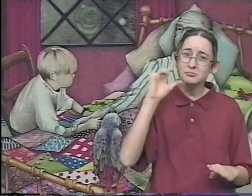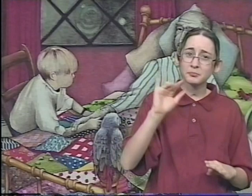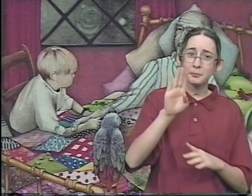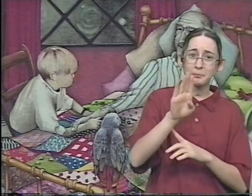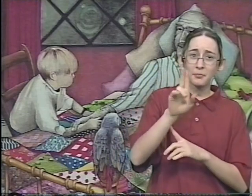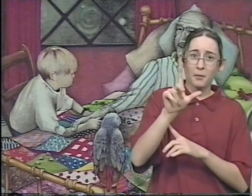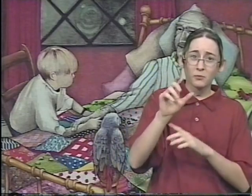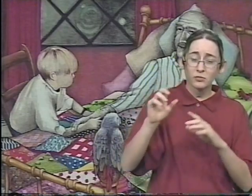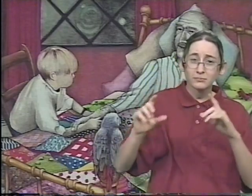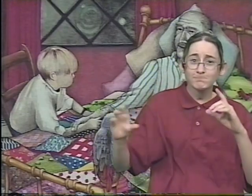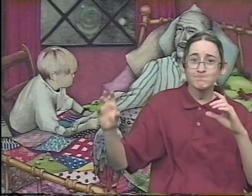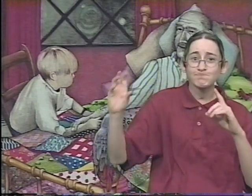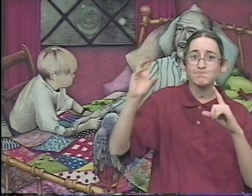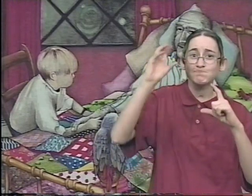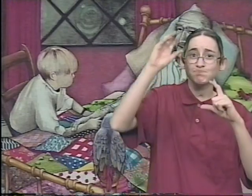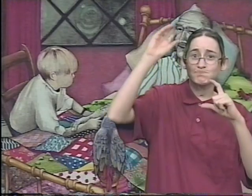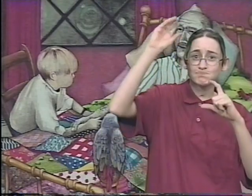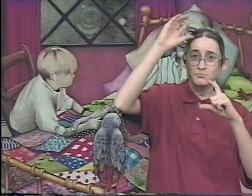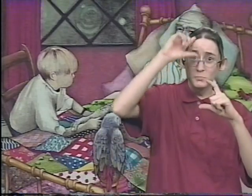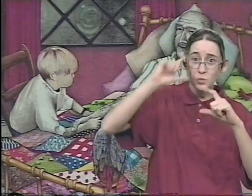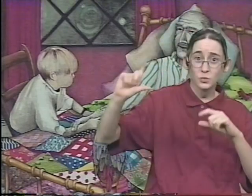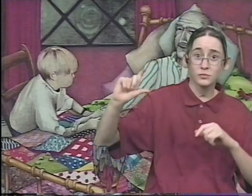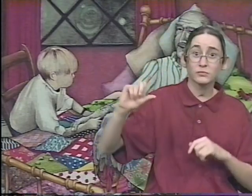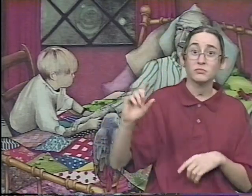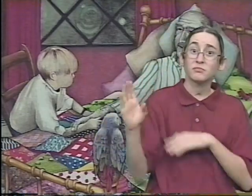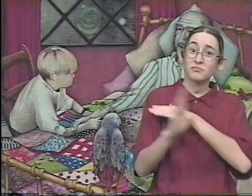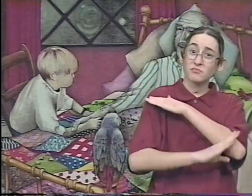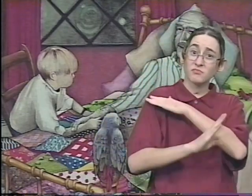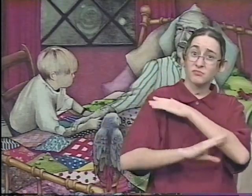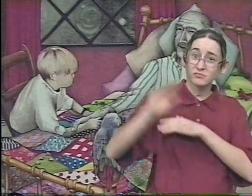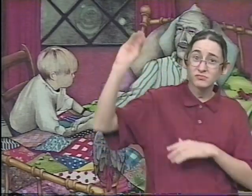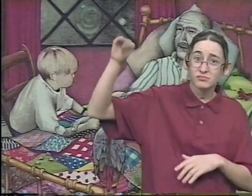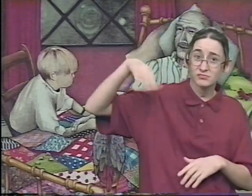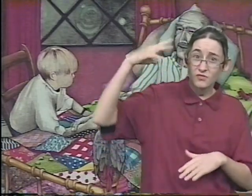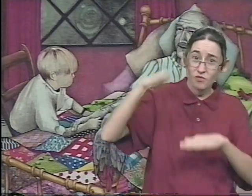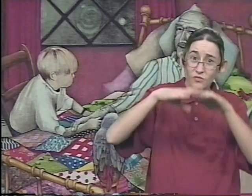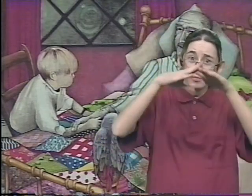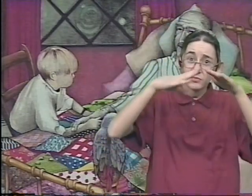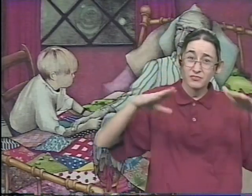his final voyage, across a sea of dreams and gray feathers.